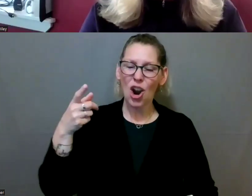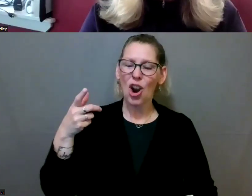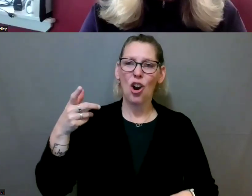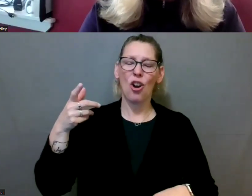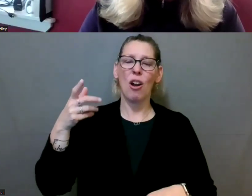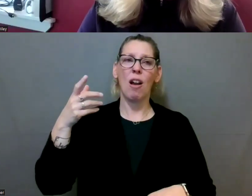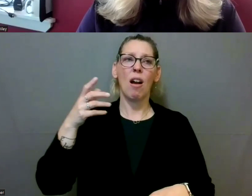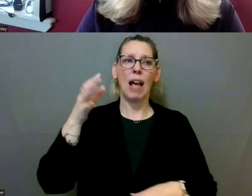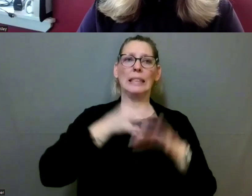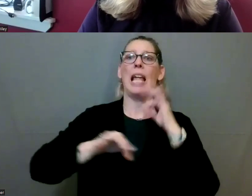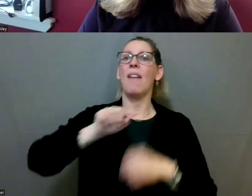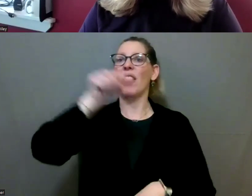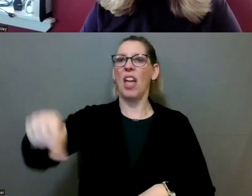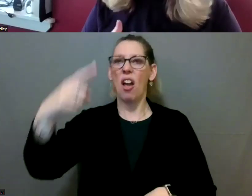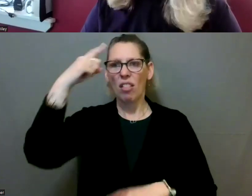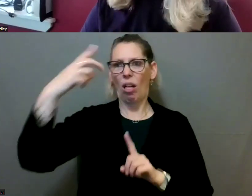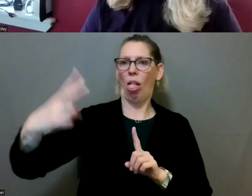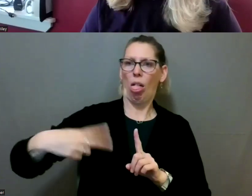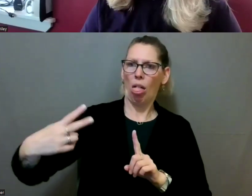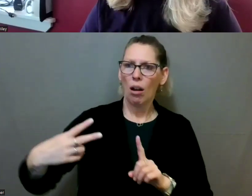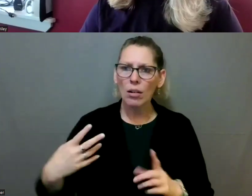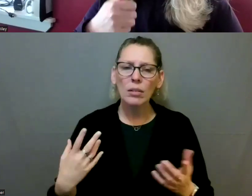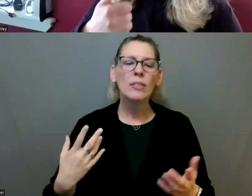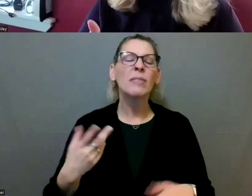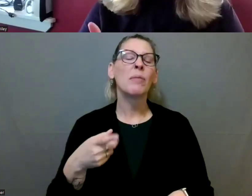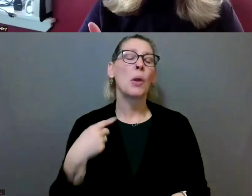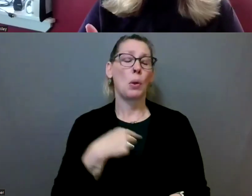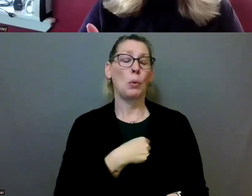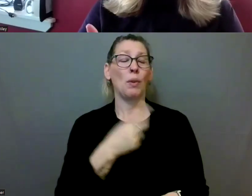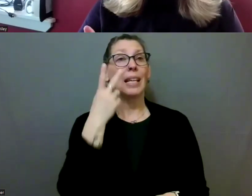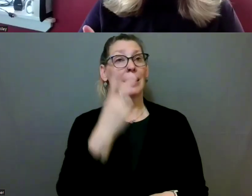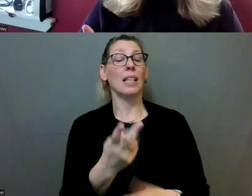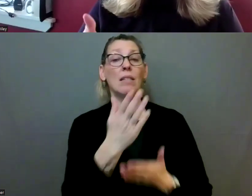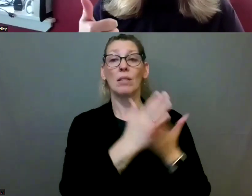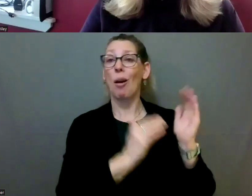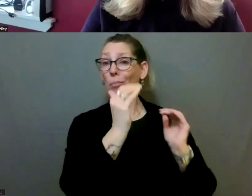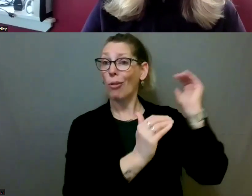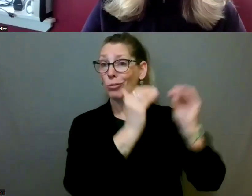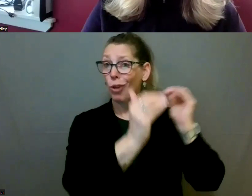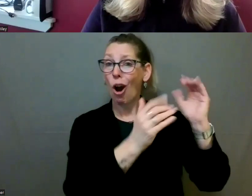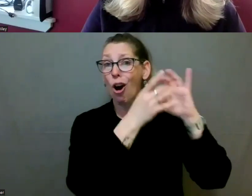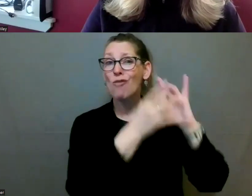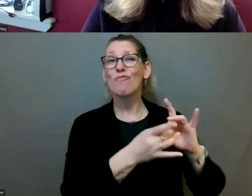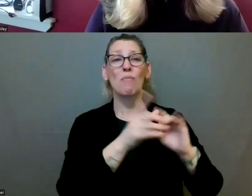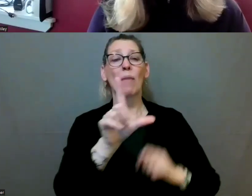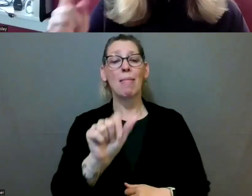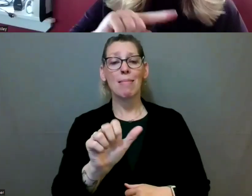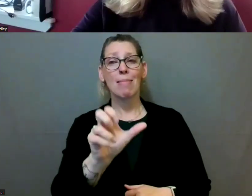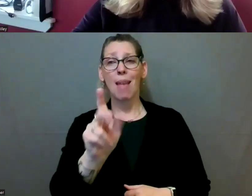capable um we see what some adults might attribute to lack of motivation really is